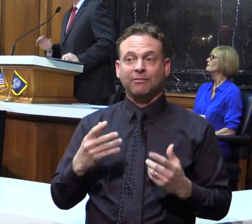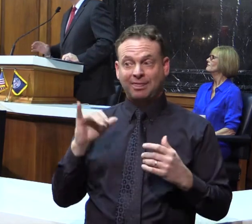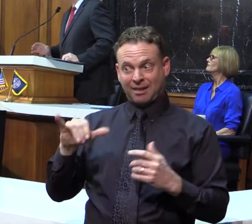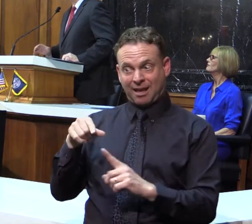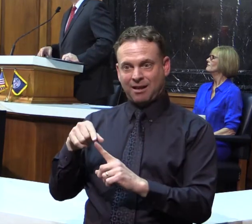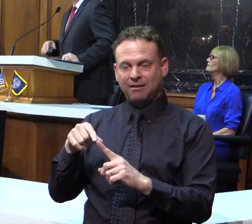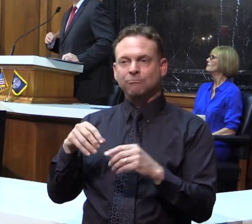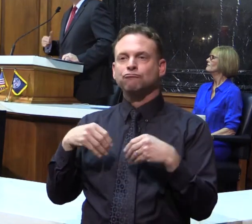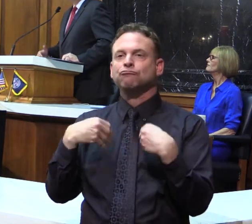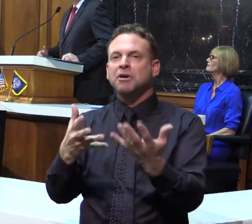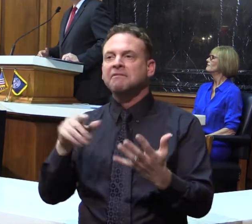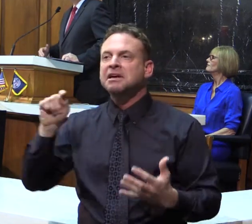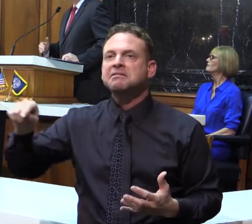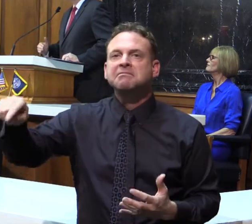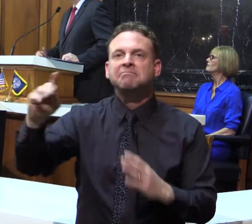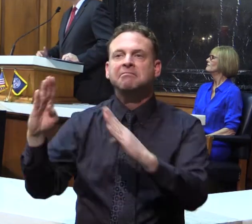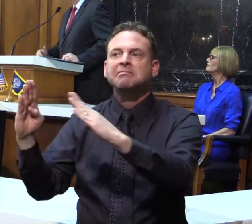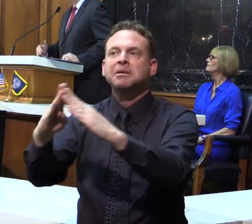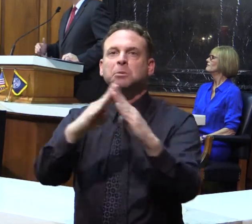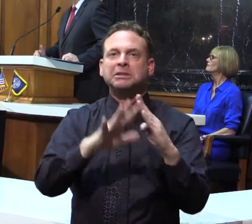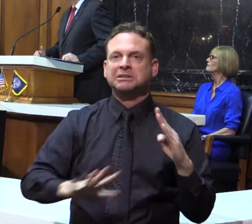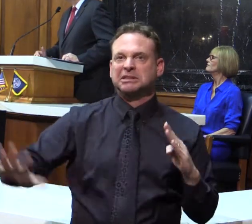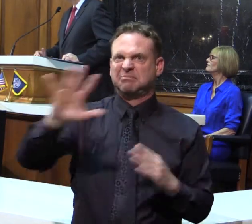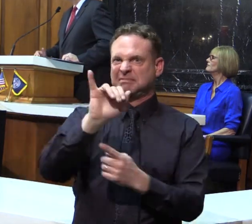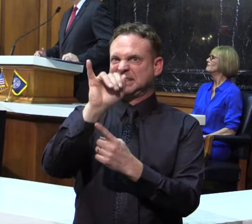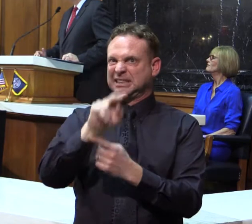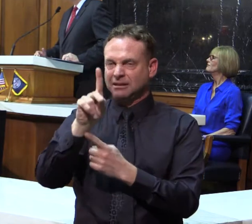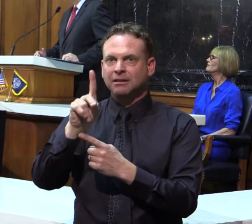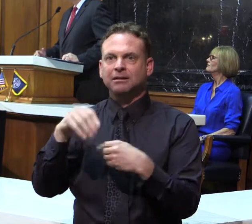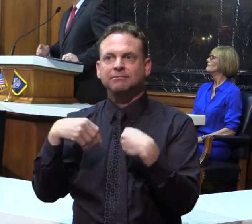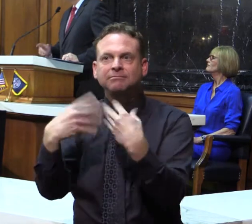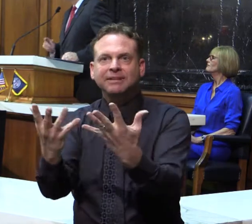AND will increase year after year after year.